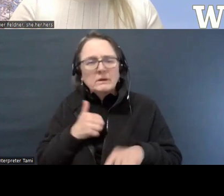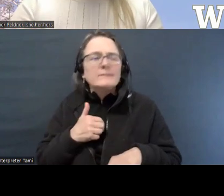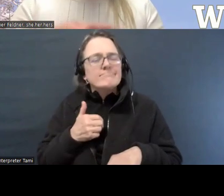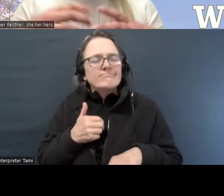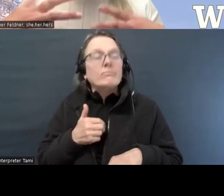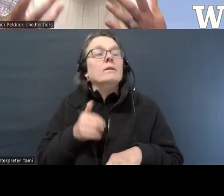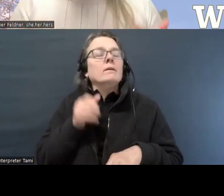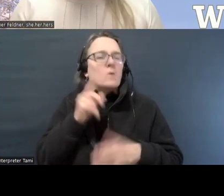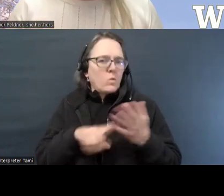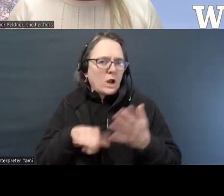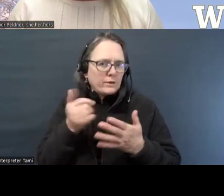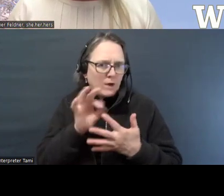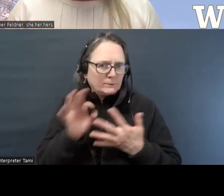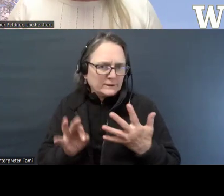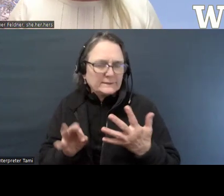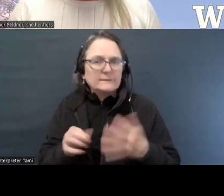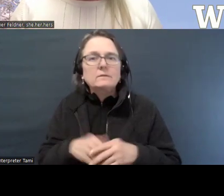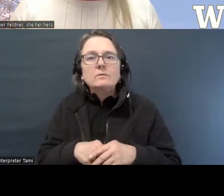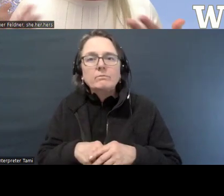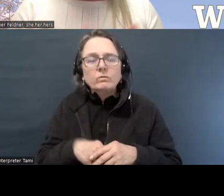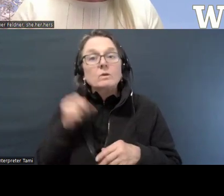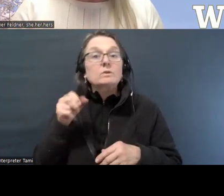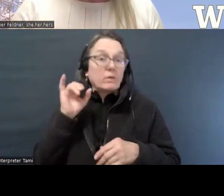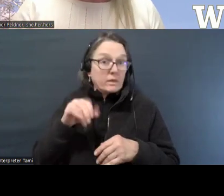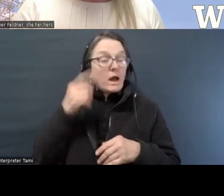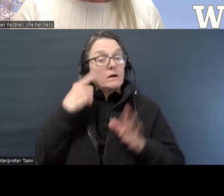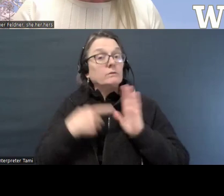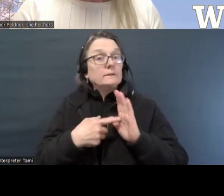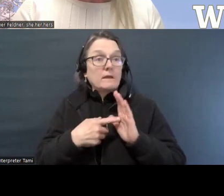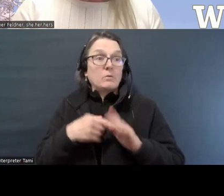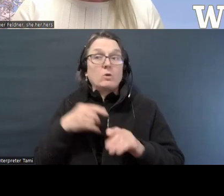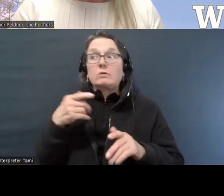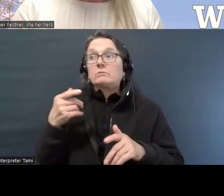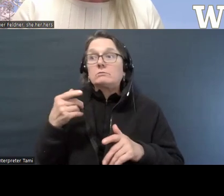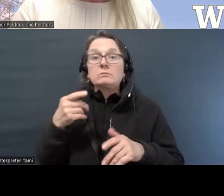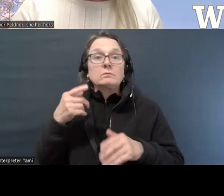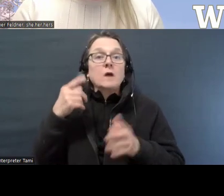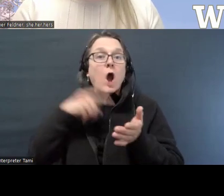you know, doing an accessibility audit, so actually teaming up with somebody with lived experience